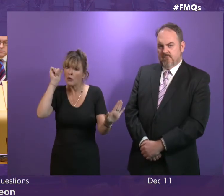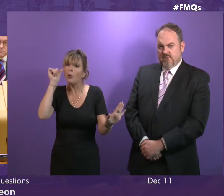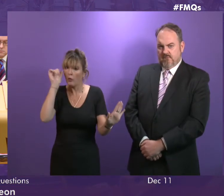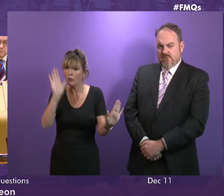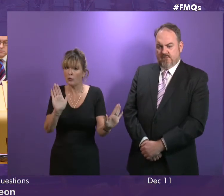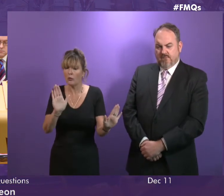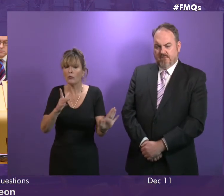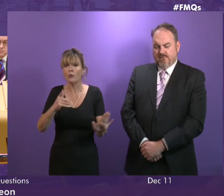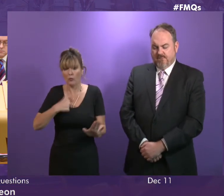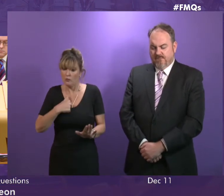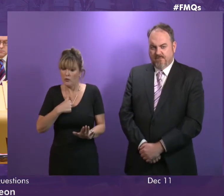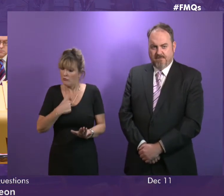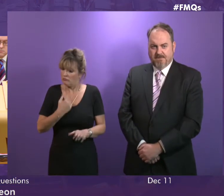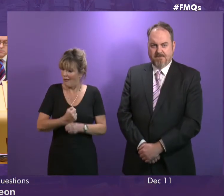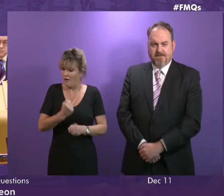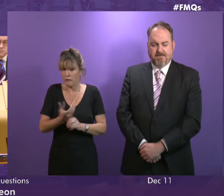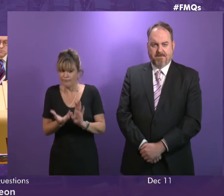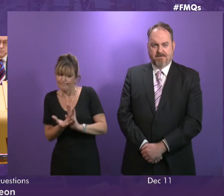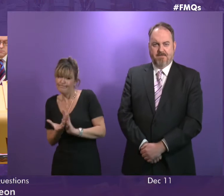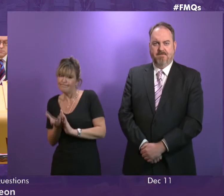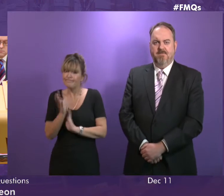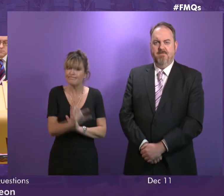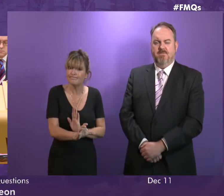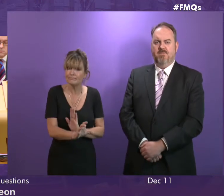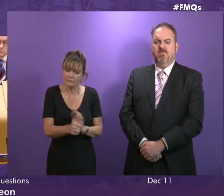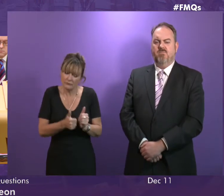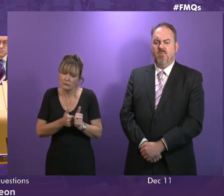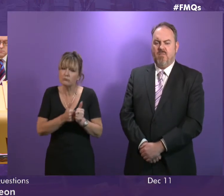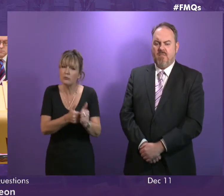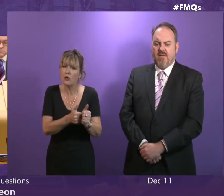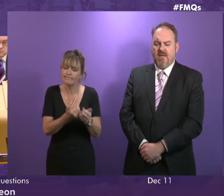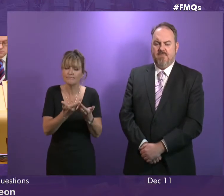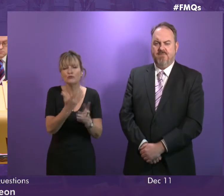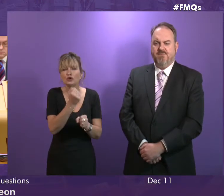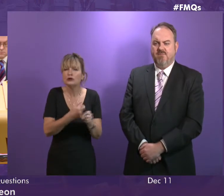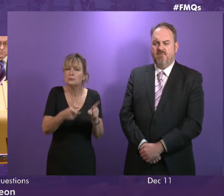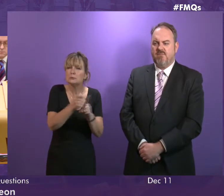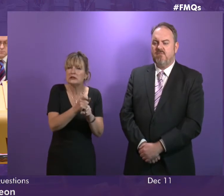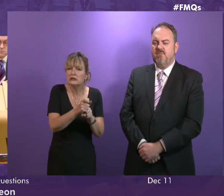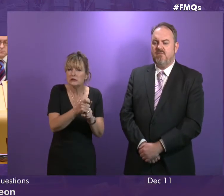We are investing heavily in supporting general practitioners and general practice. The number